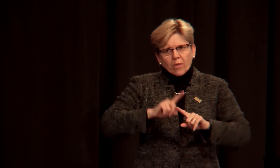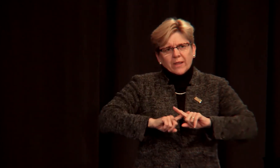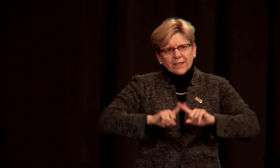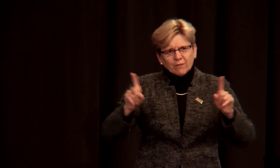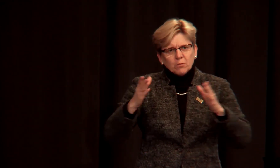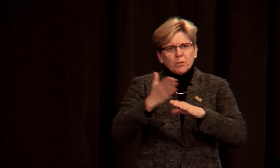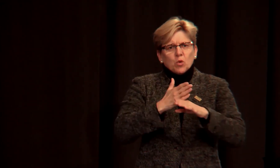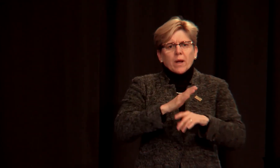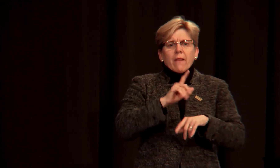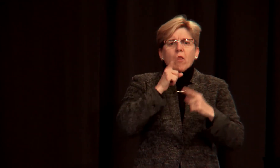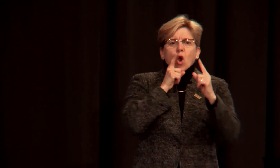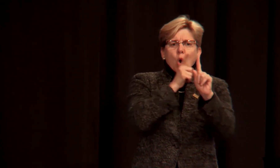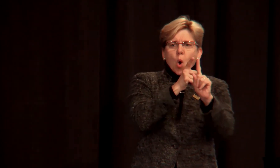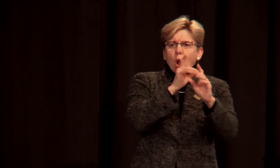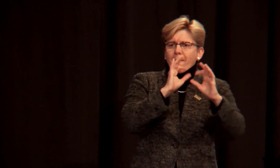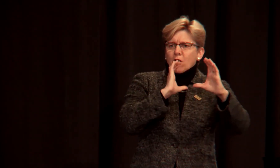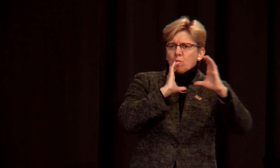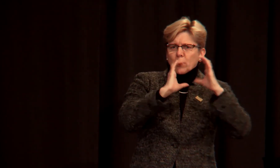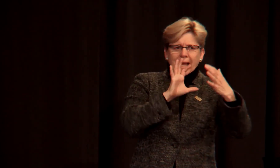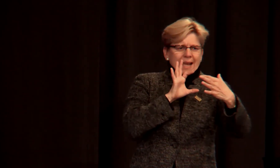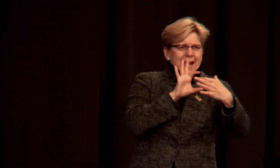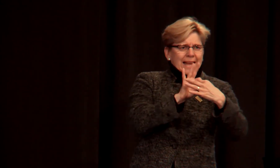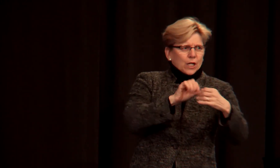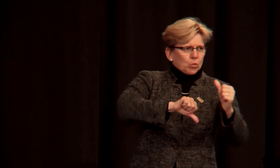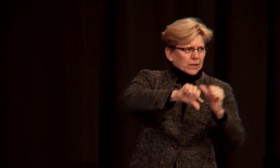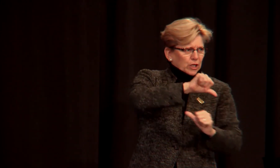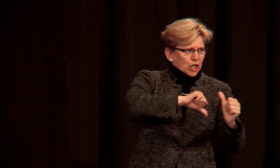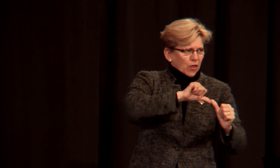But you have to know the difference between the goal of communication and